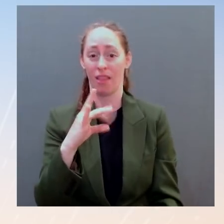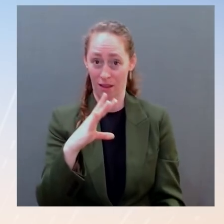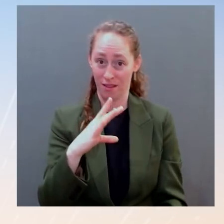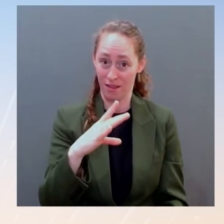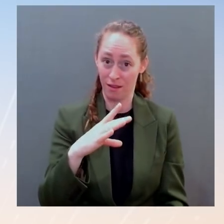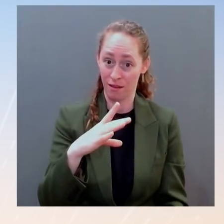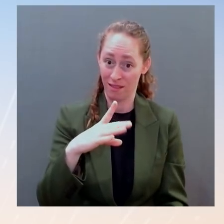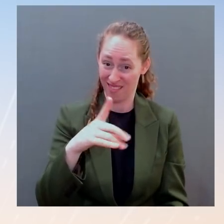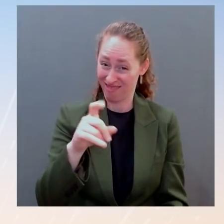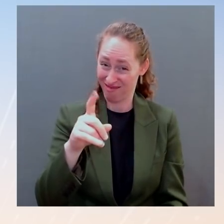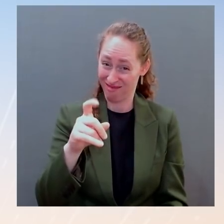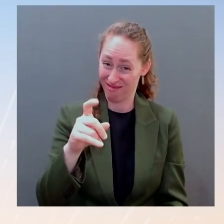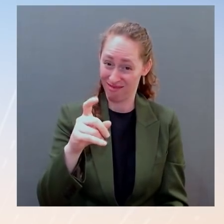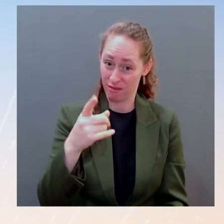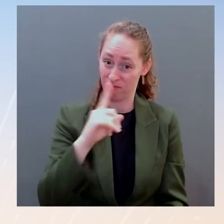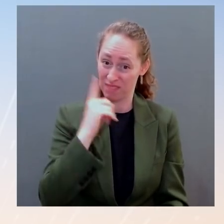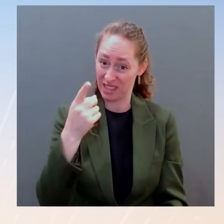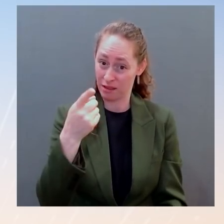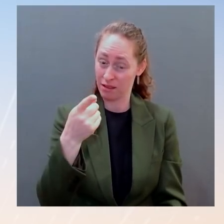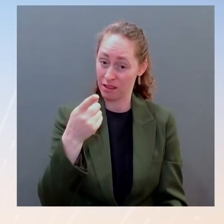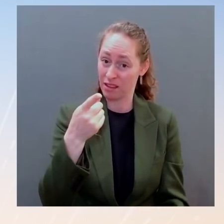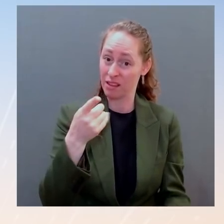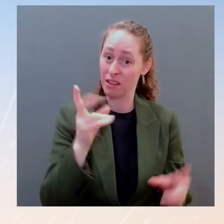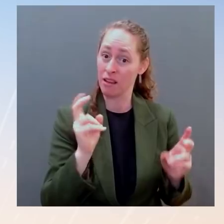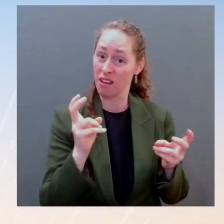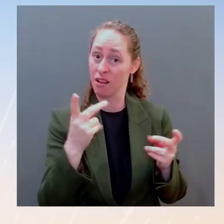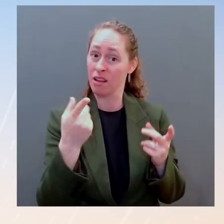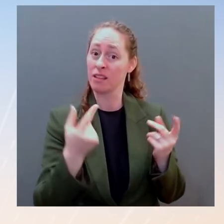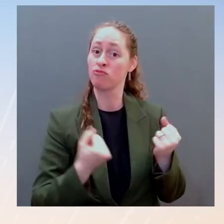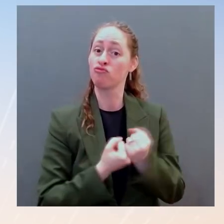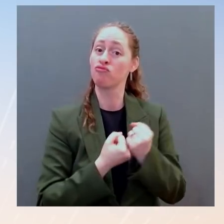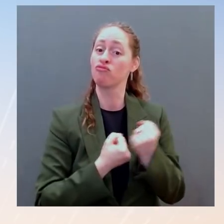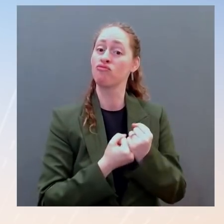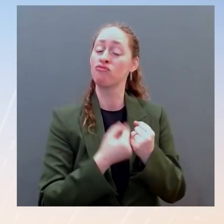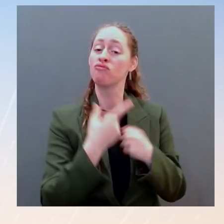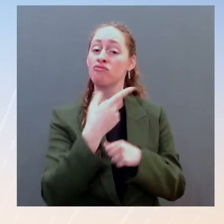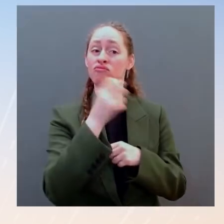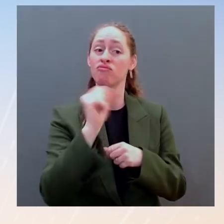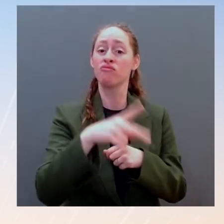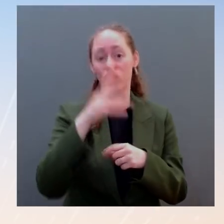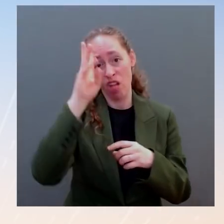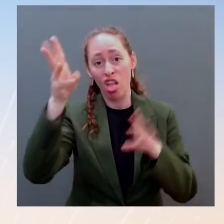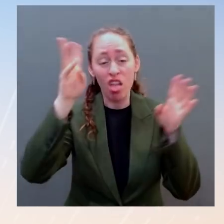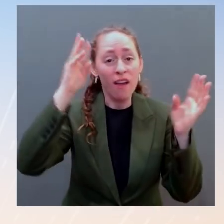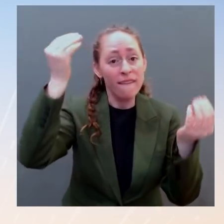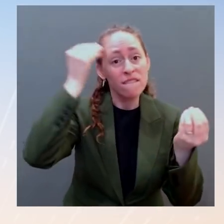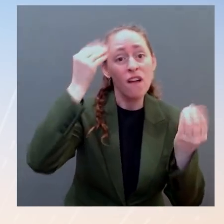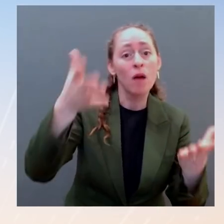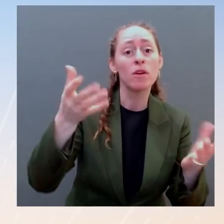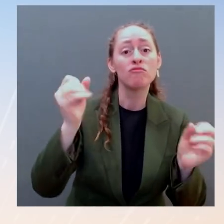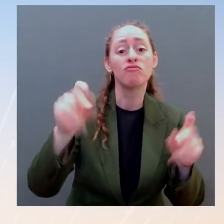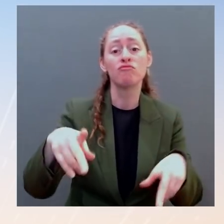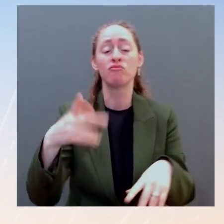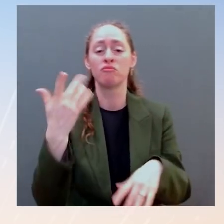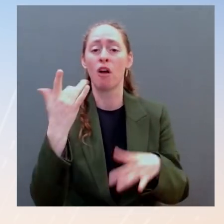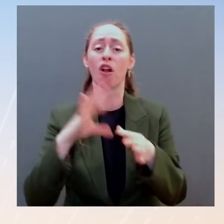it's essentially strengthening Putin's hand at home? Ms. Psaki: No. I would say it's consistent with our view and the President's view and Secretary Austin's view